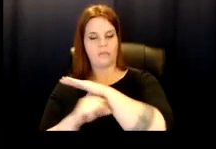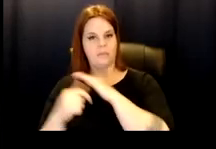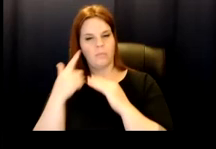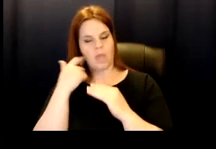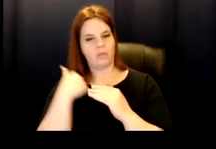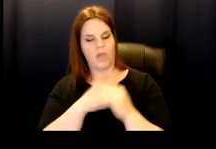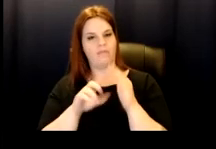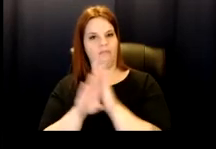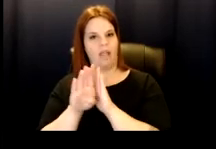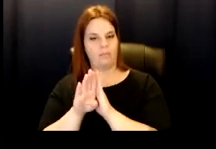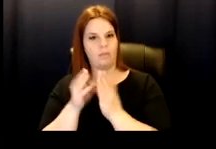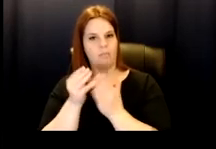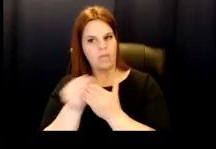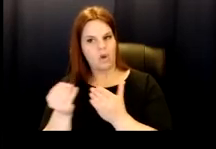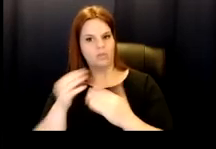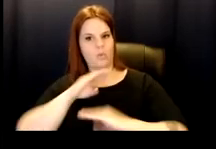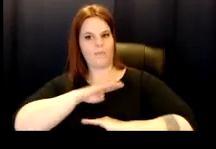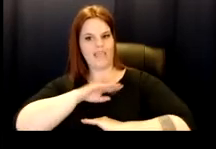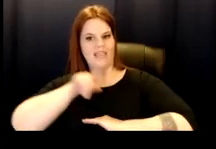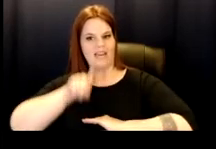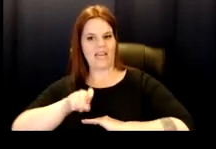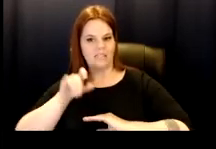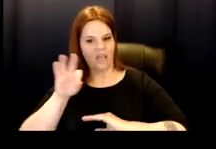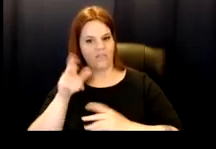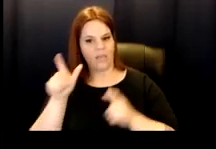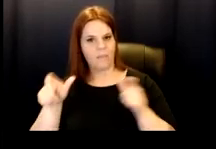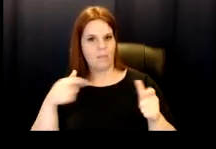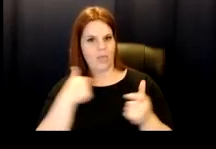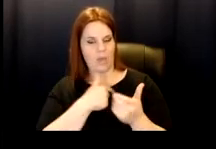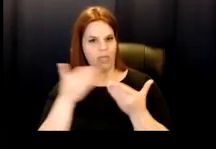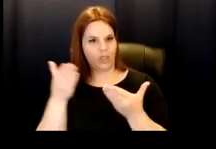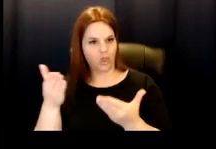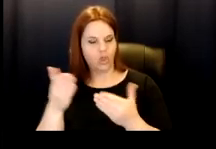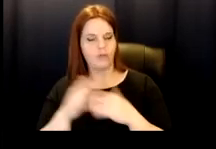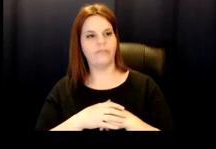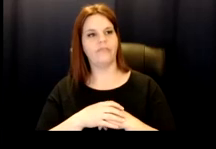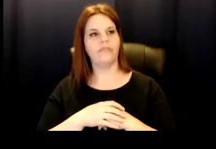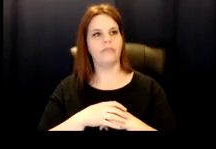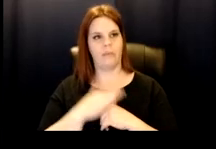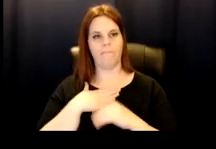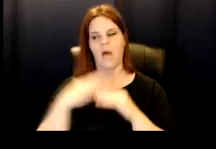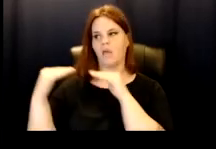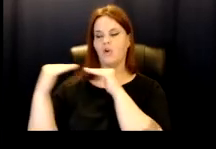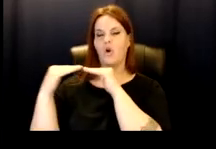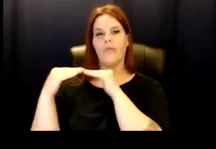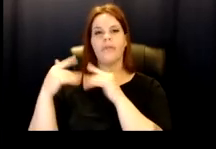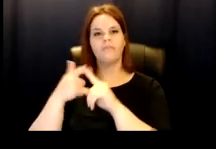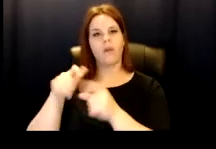needs of the people that we serve. And my colleague from the Region 2, the Northeast